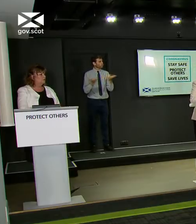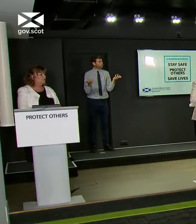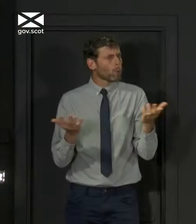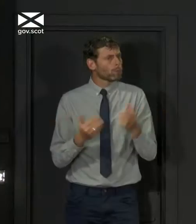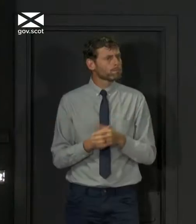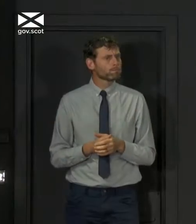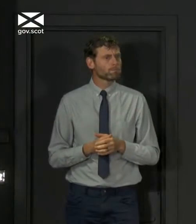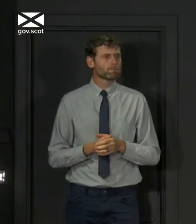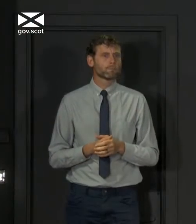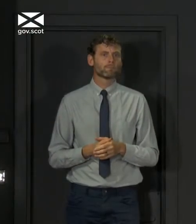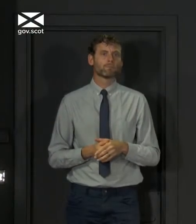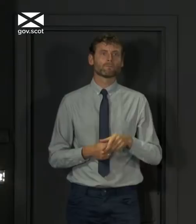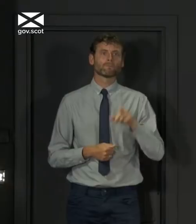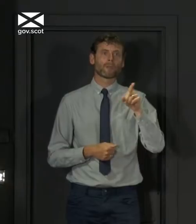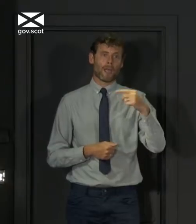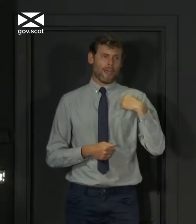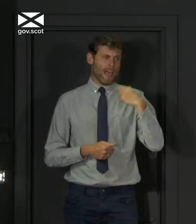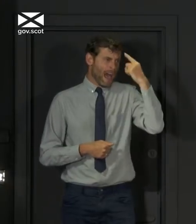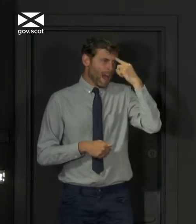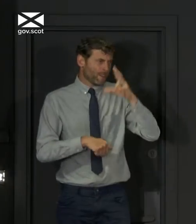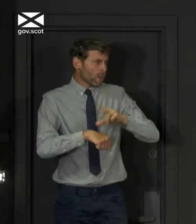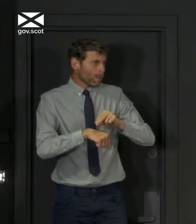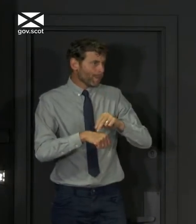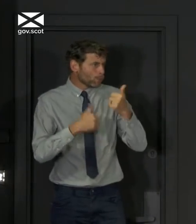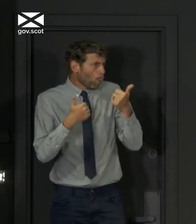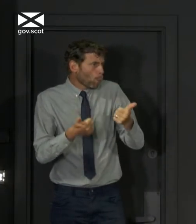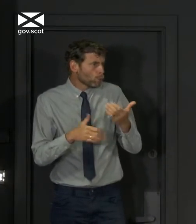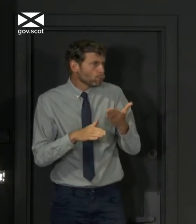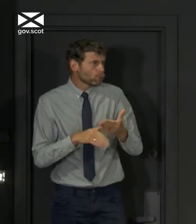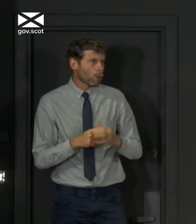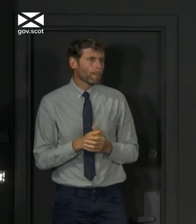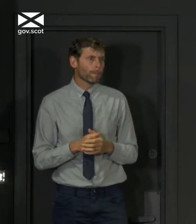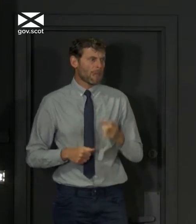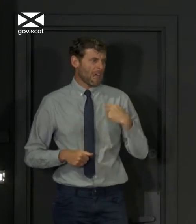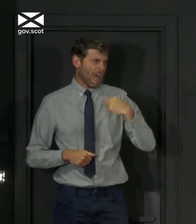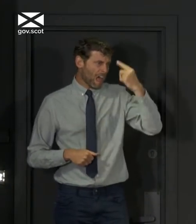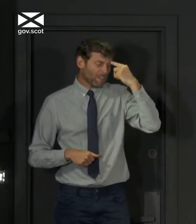Well, I think the police are doing a great job and I think they very sensitively, quickly